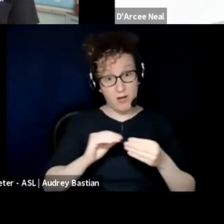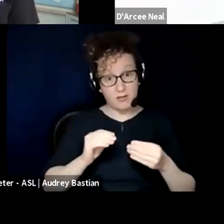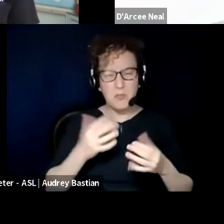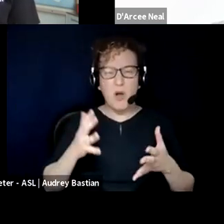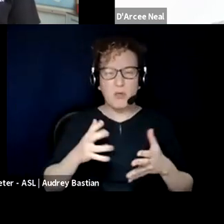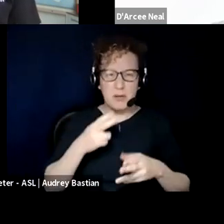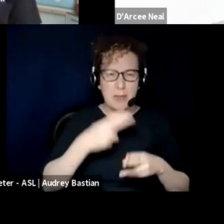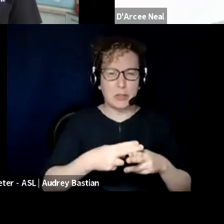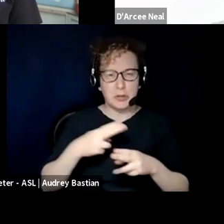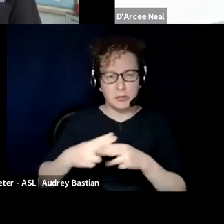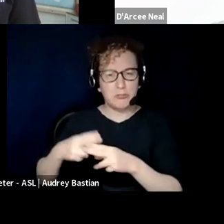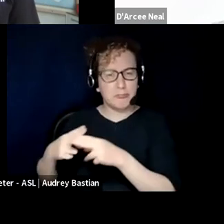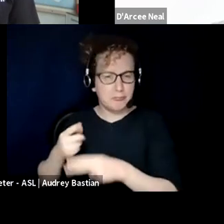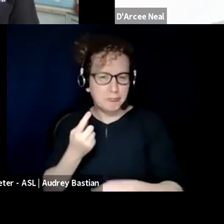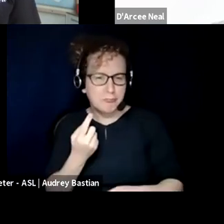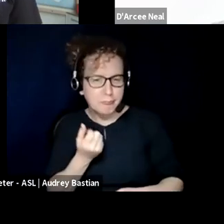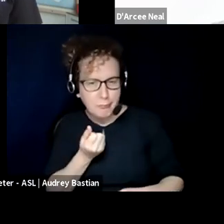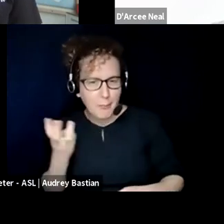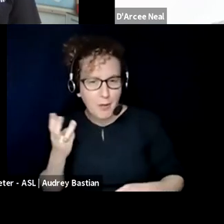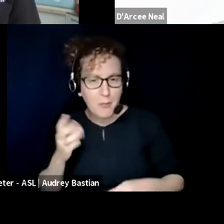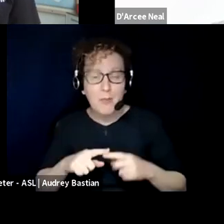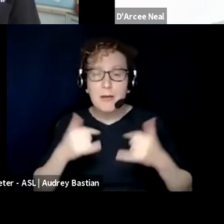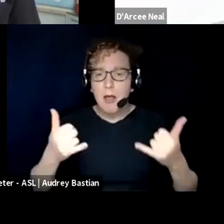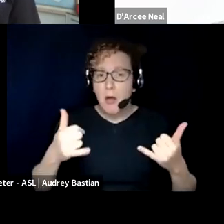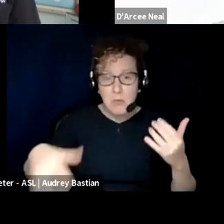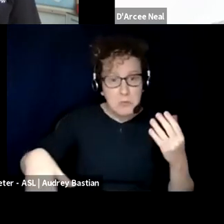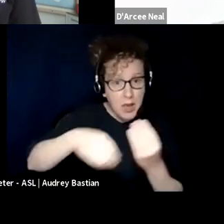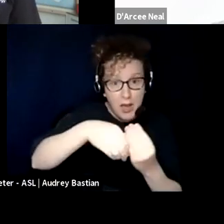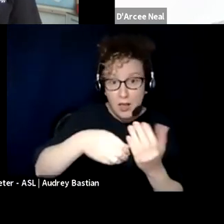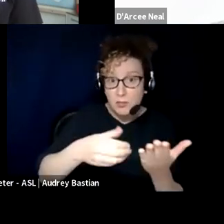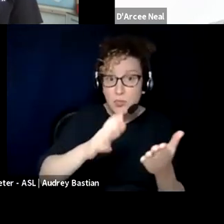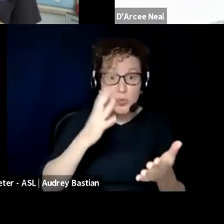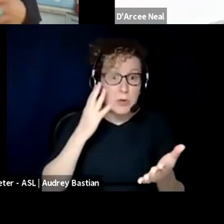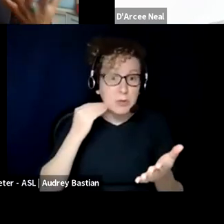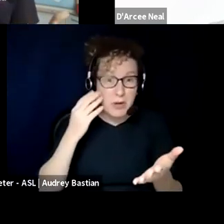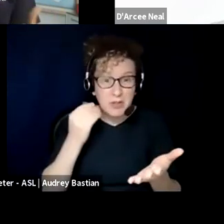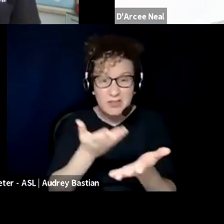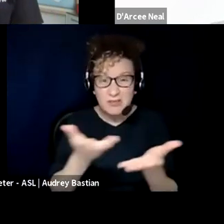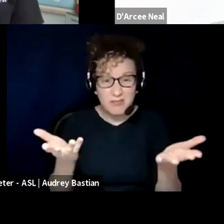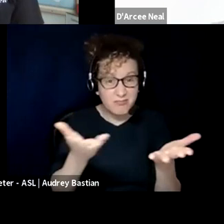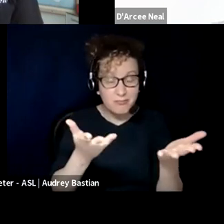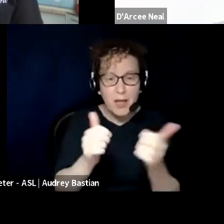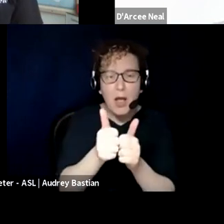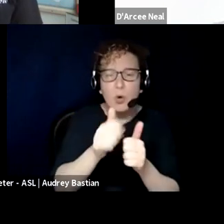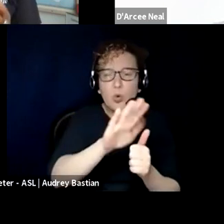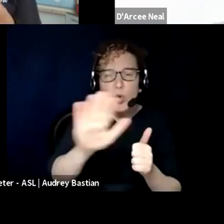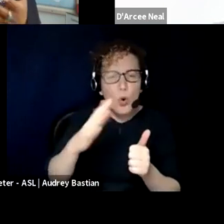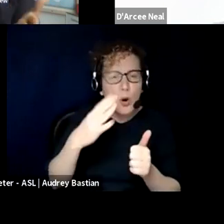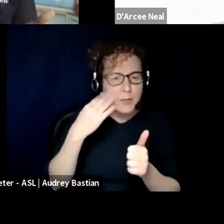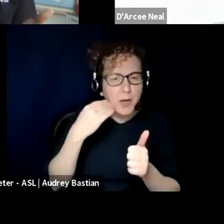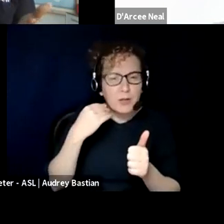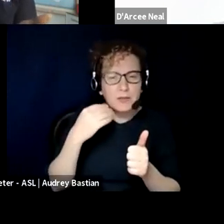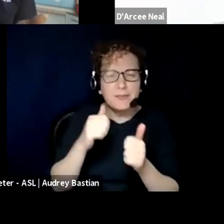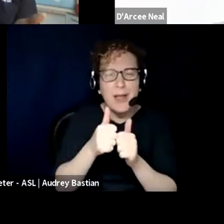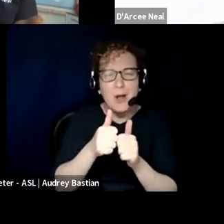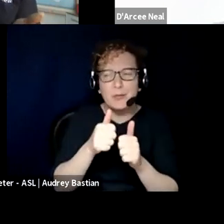as well, to share any of your experiences. So how did you experience your disability